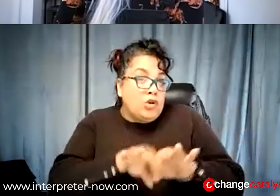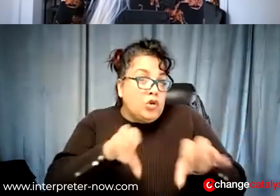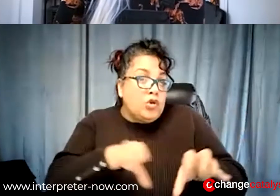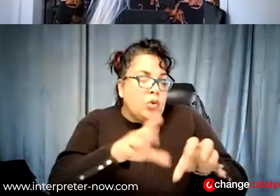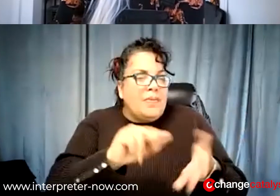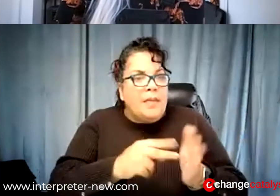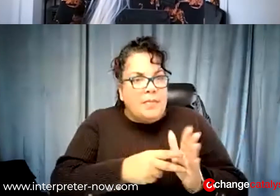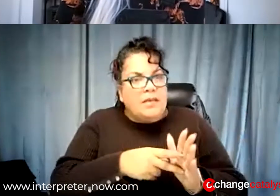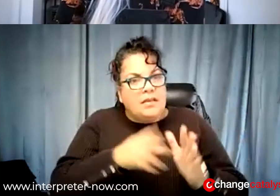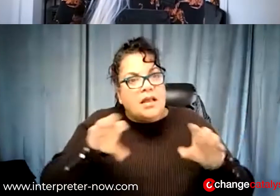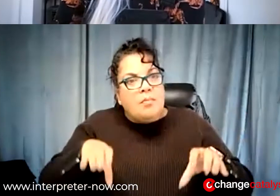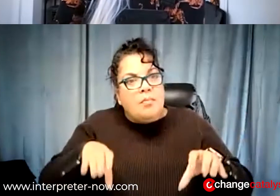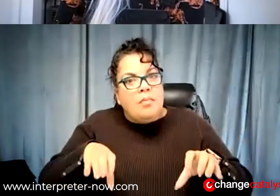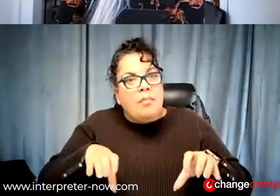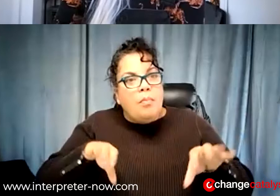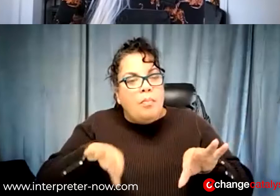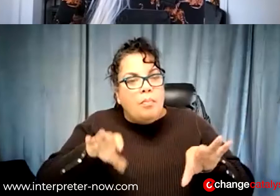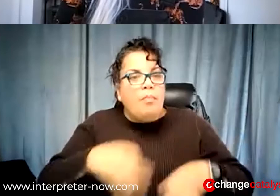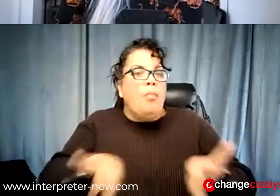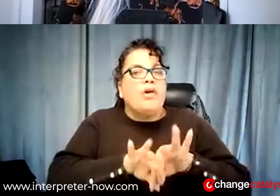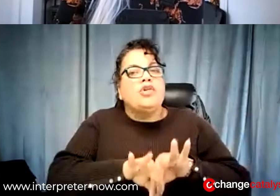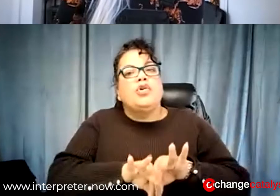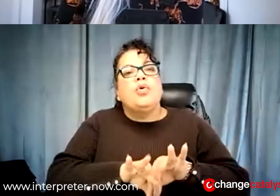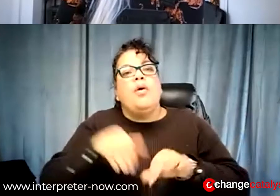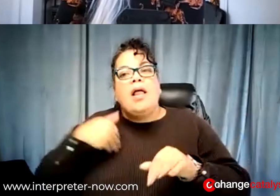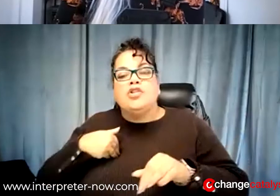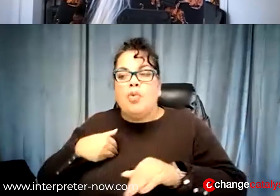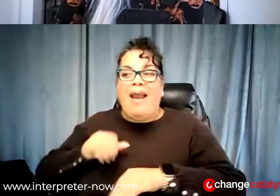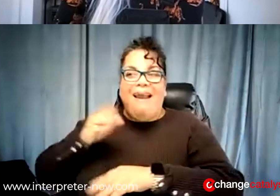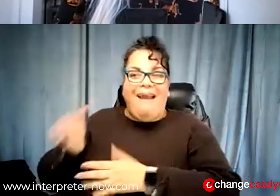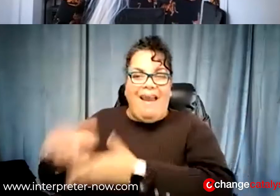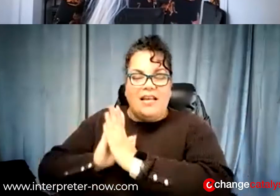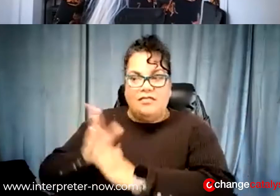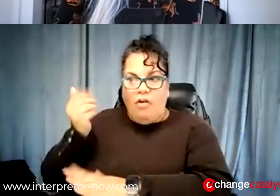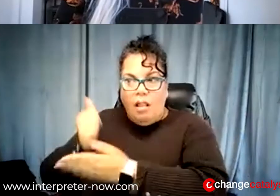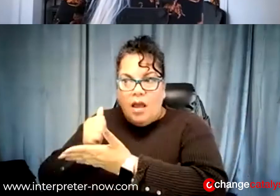right. And so, for us, we've become friends with a lot of people who are building platforms